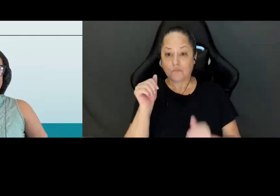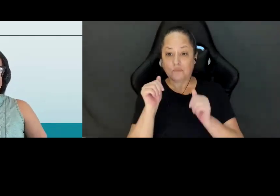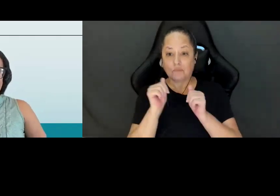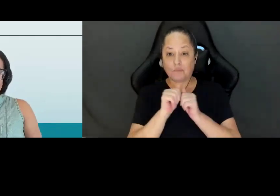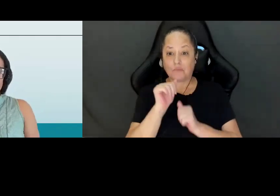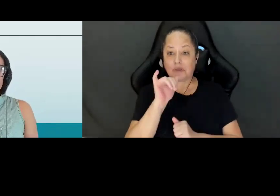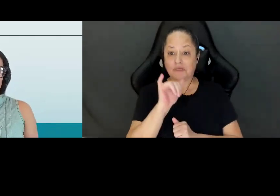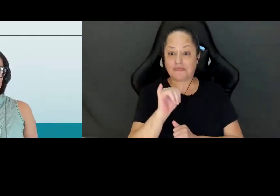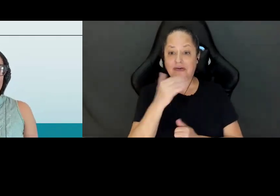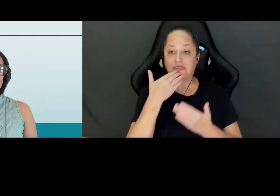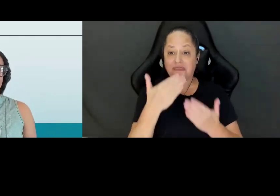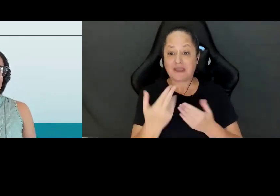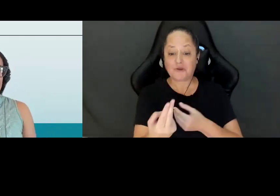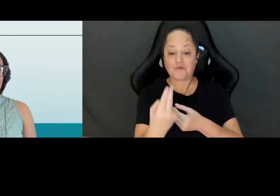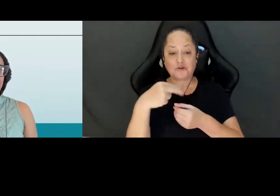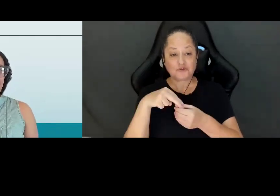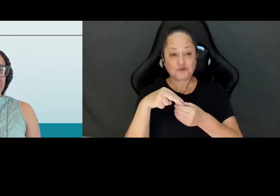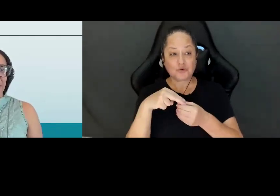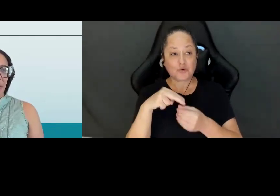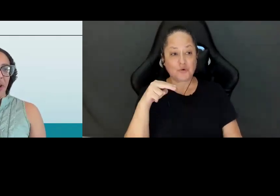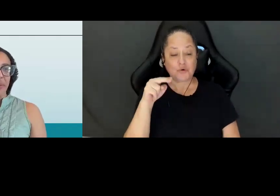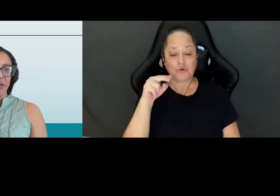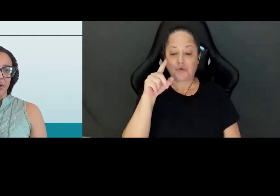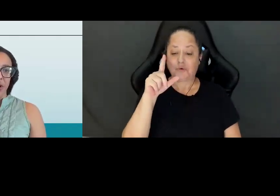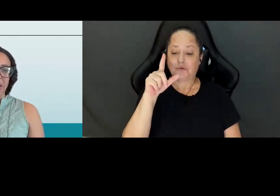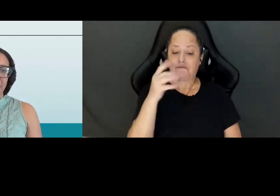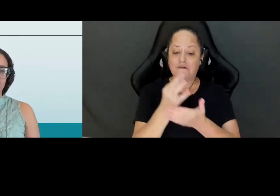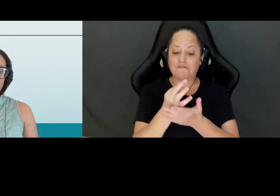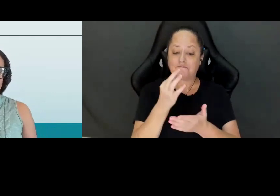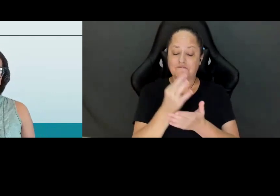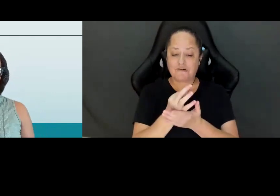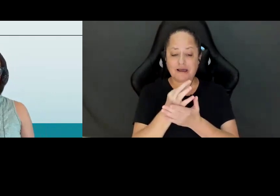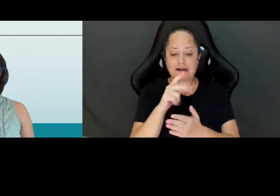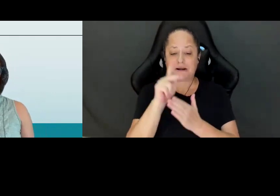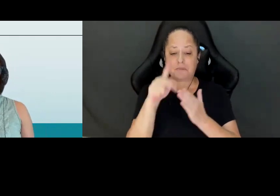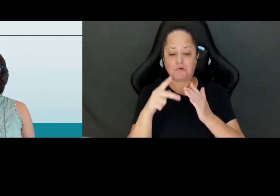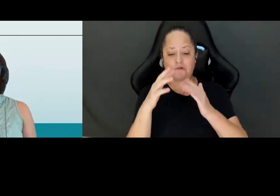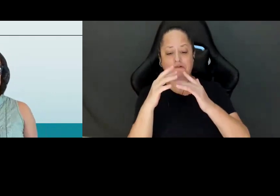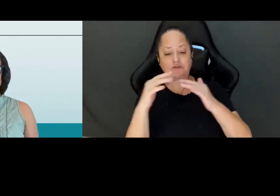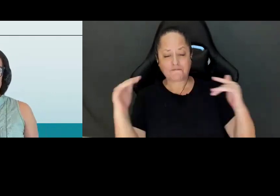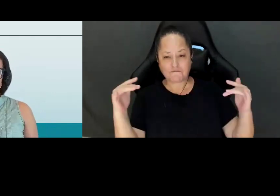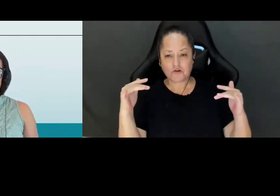And with that again thank you for joining us for LISC financing programs for diverse and emerging suppliers.